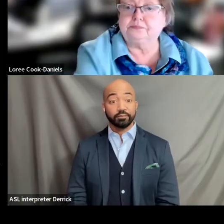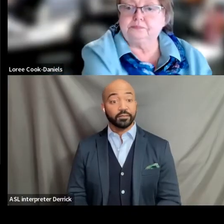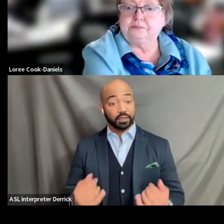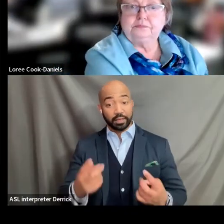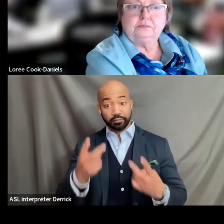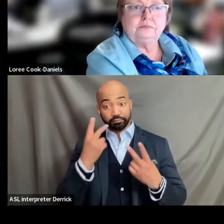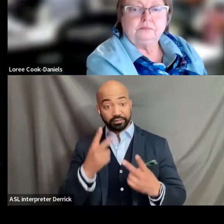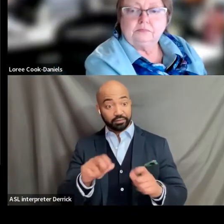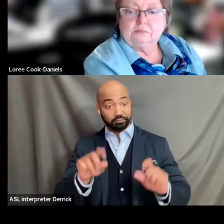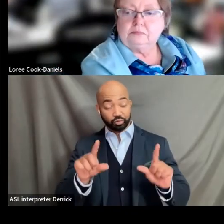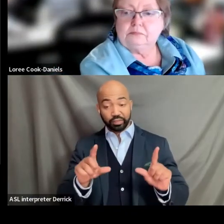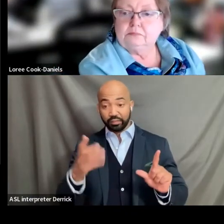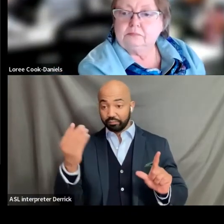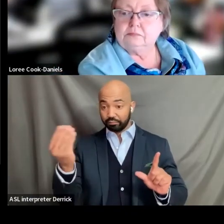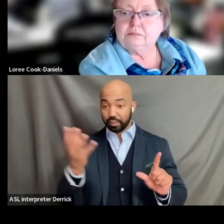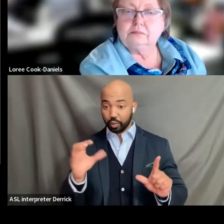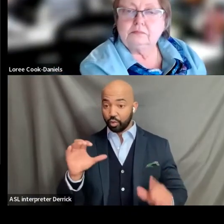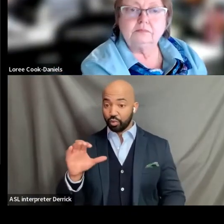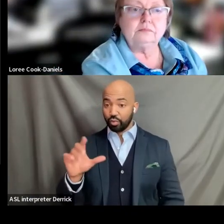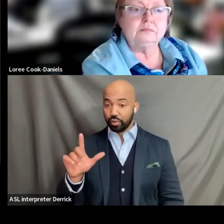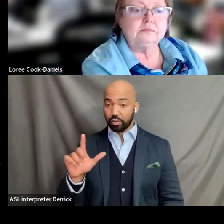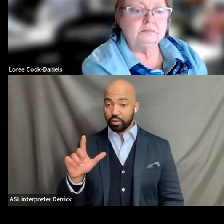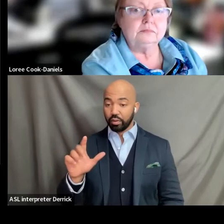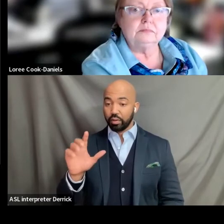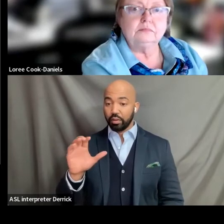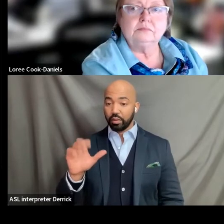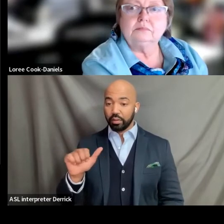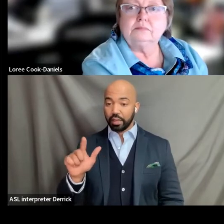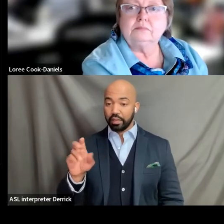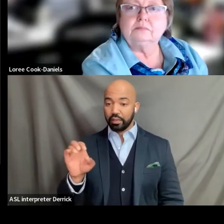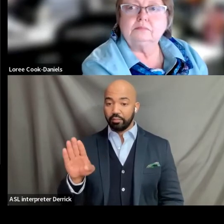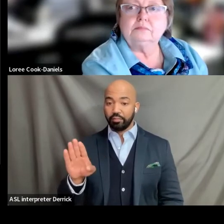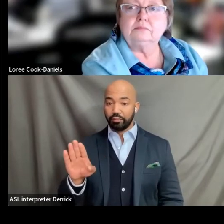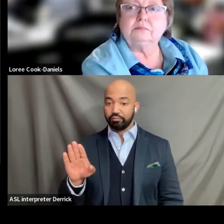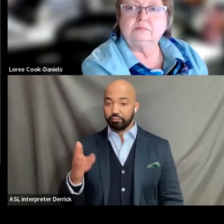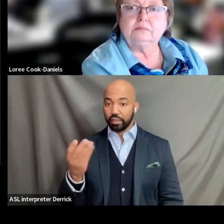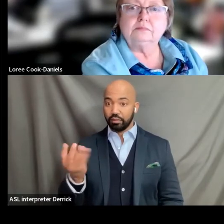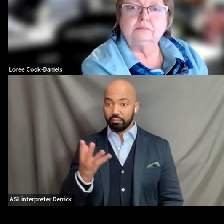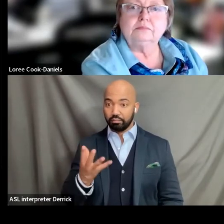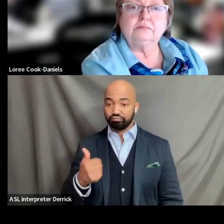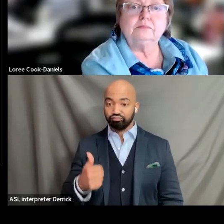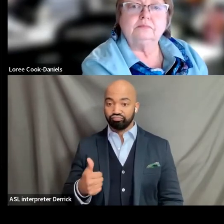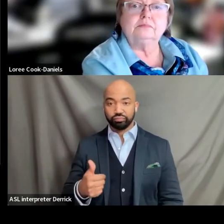you can see the screen that would be helpful. Just to make sure. Yes. - Thank you very much.